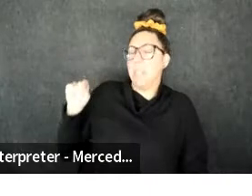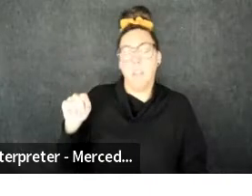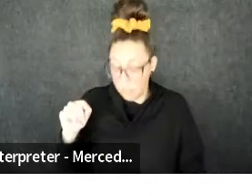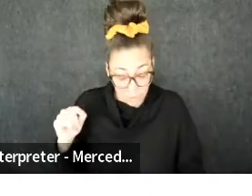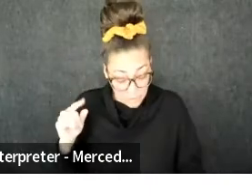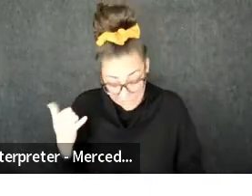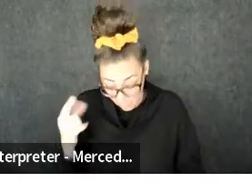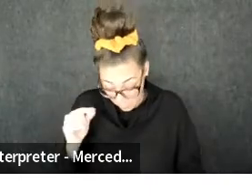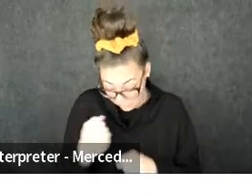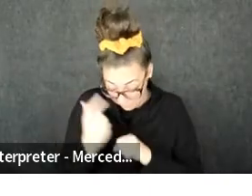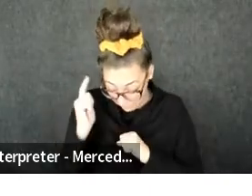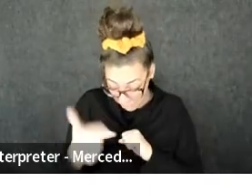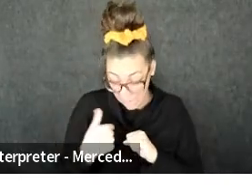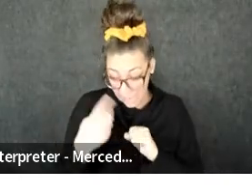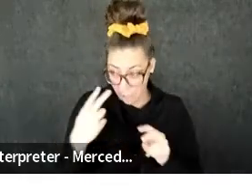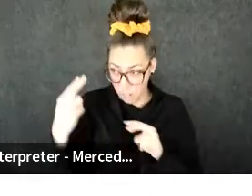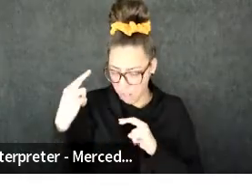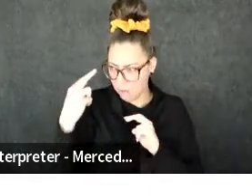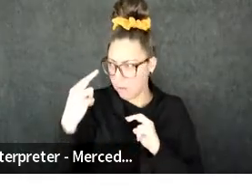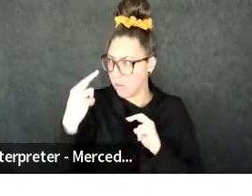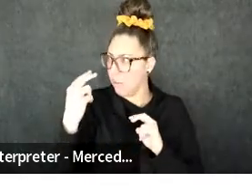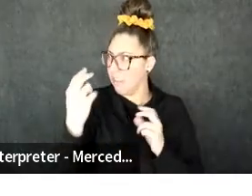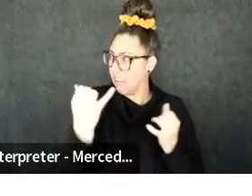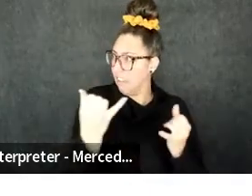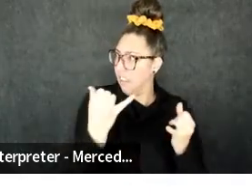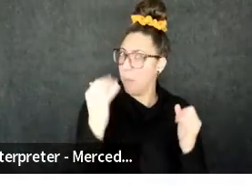And, and so I think as a teacher, we need to understand that all the things